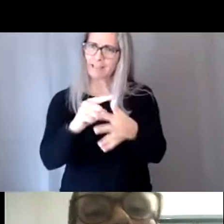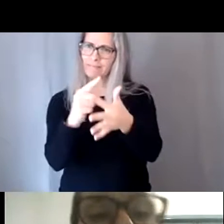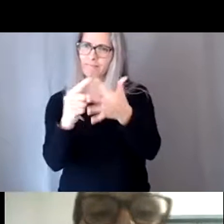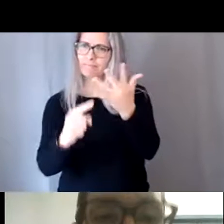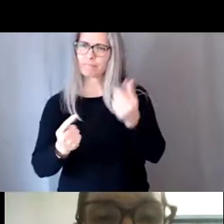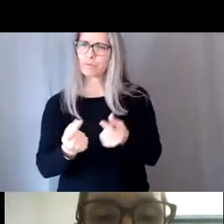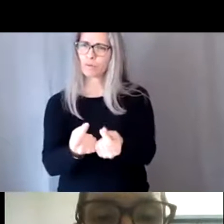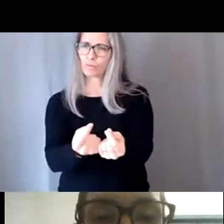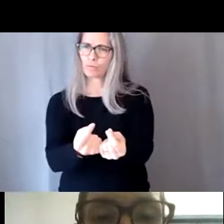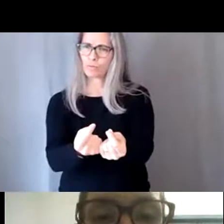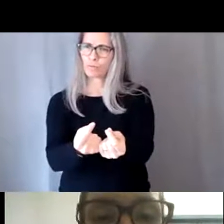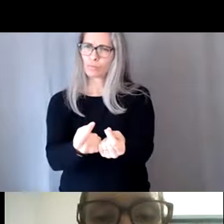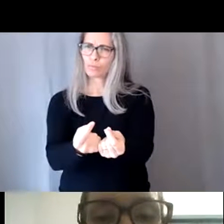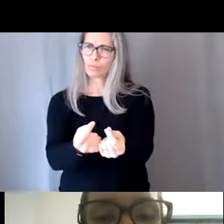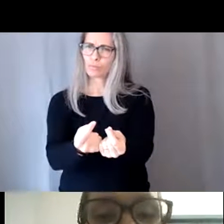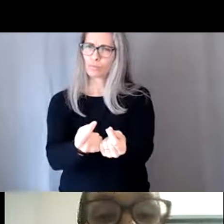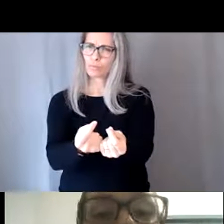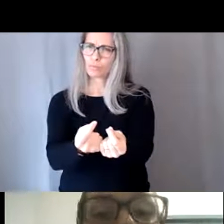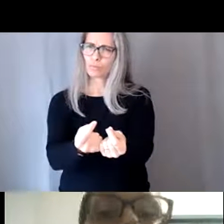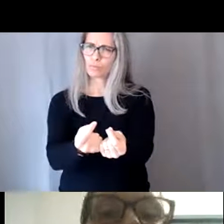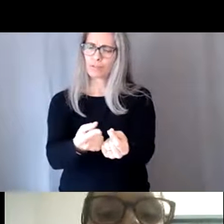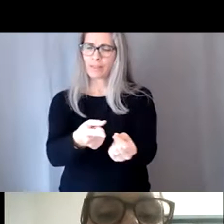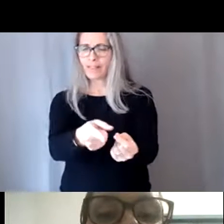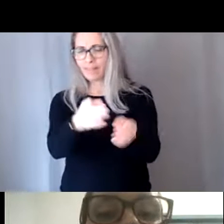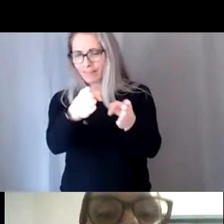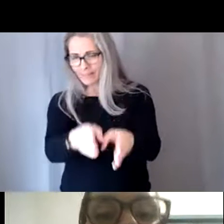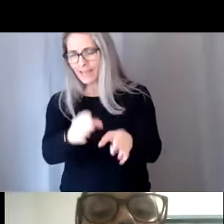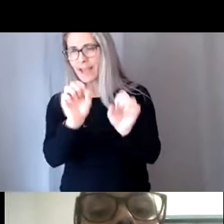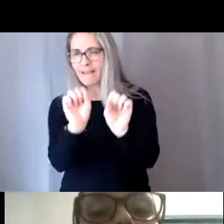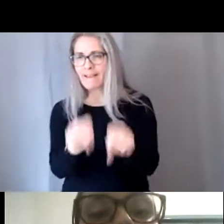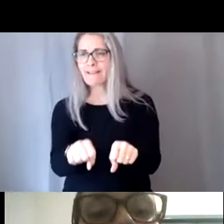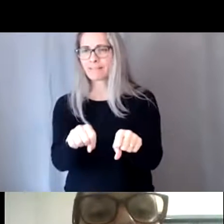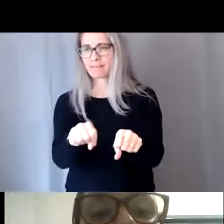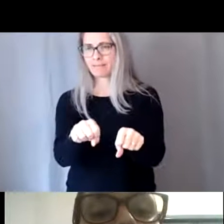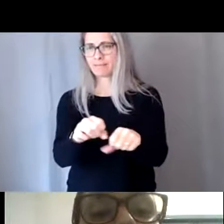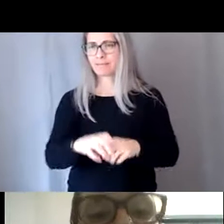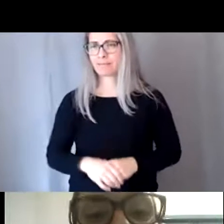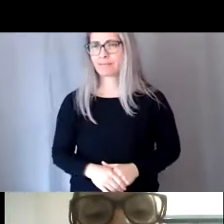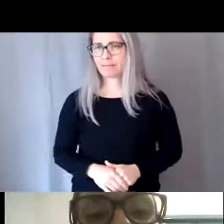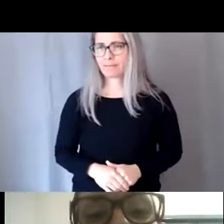in this sense it also displays the very dichotomy